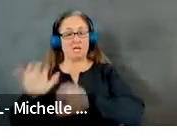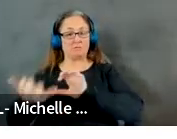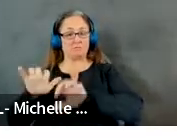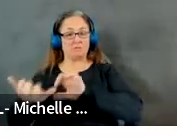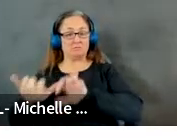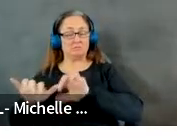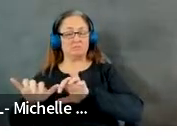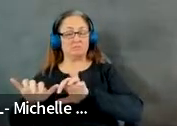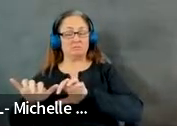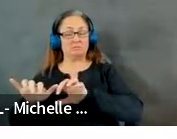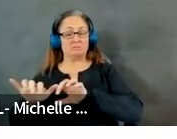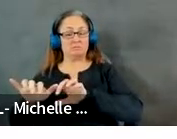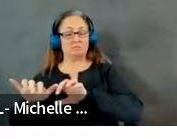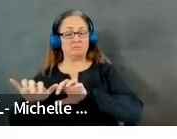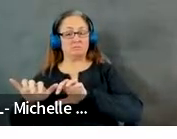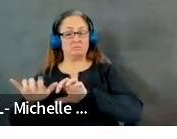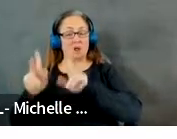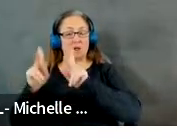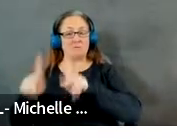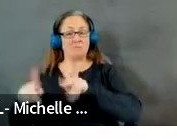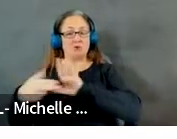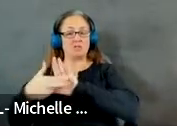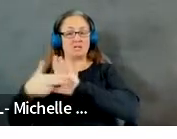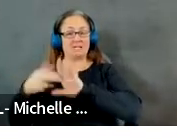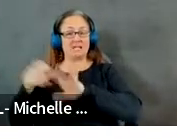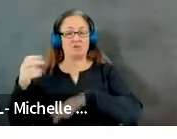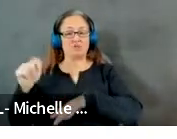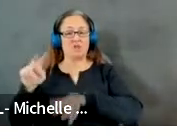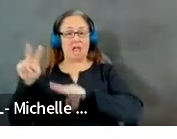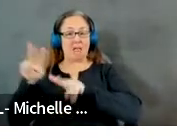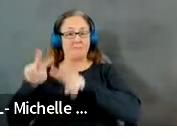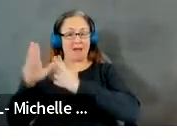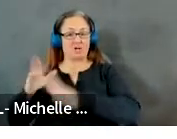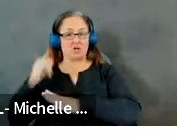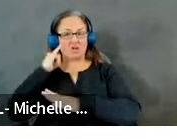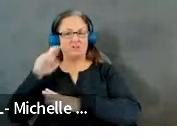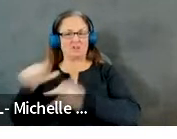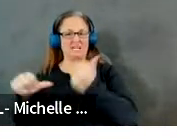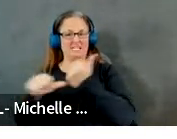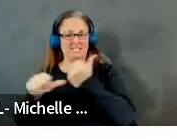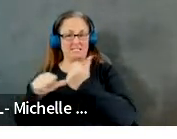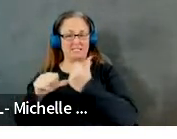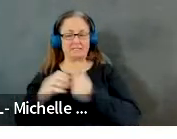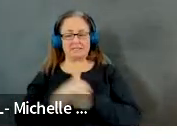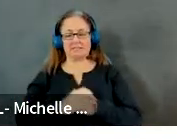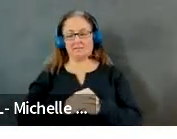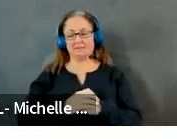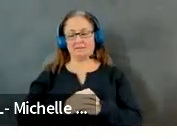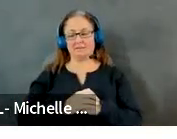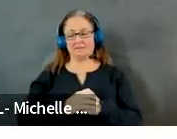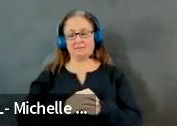the person labeled chat monitor if you need assistance. On the screen,